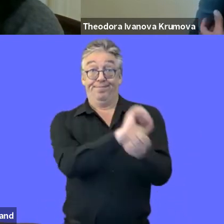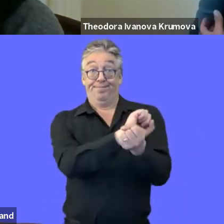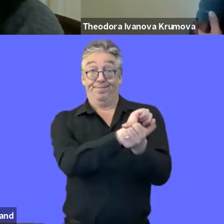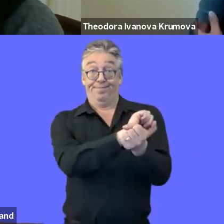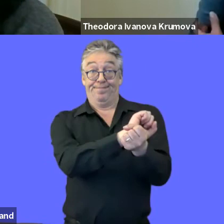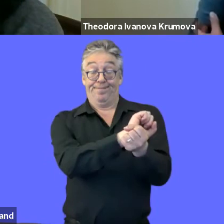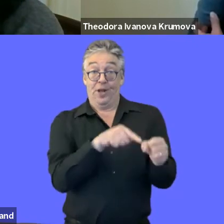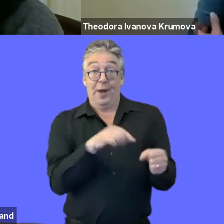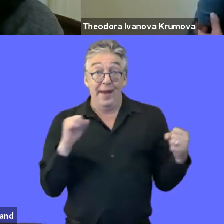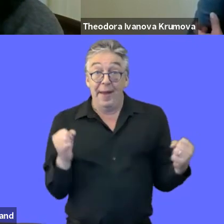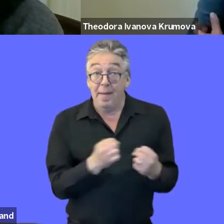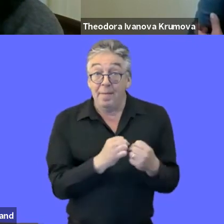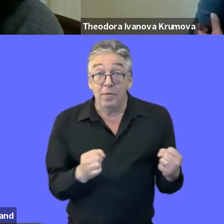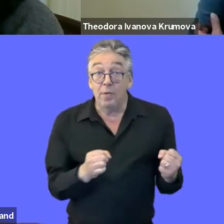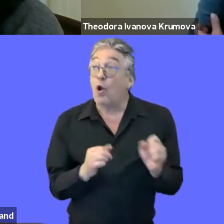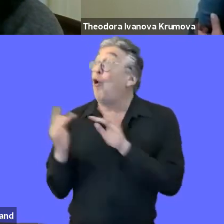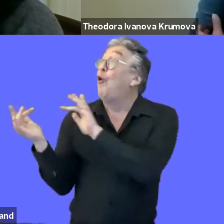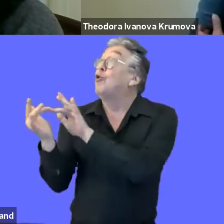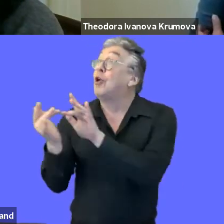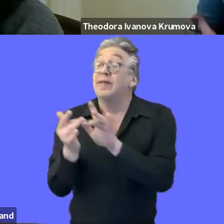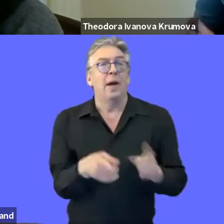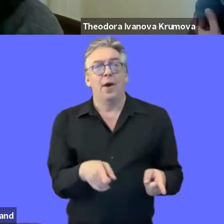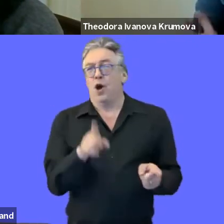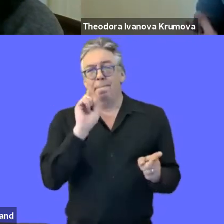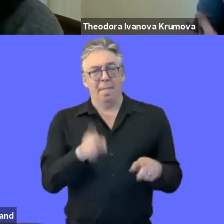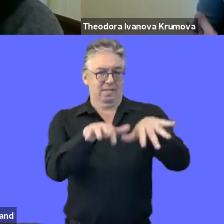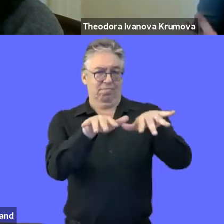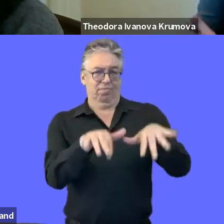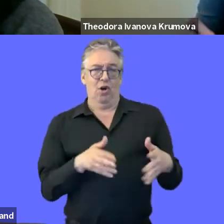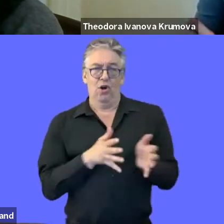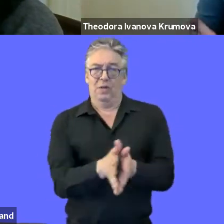this needs to be explained why there is no written authorization